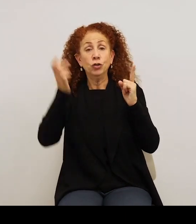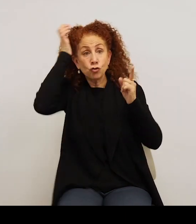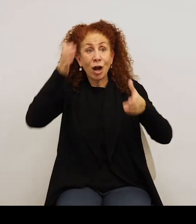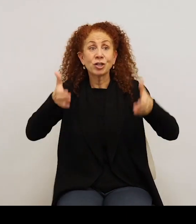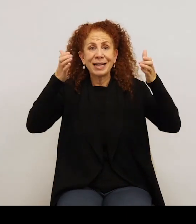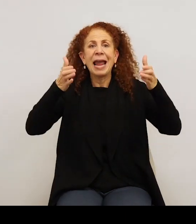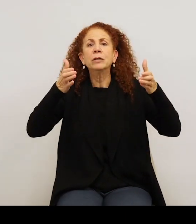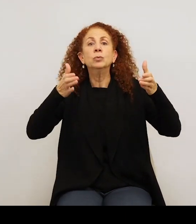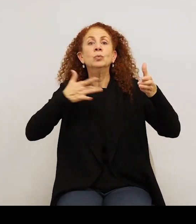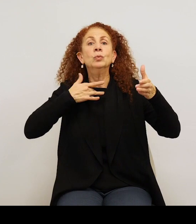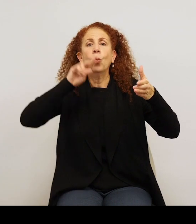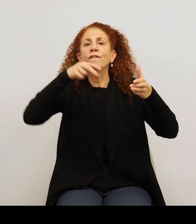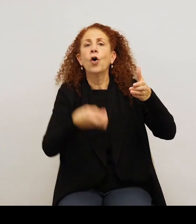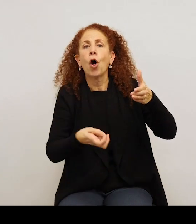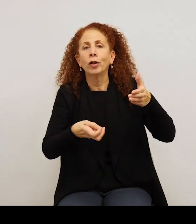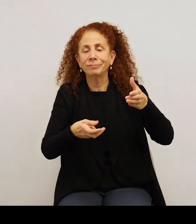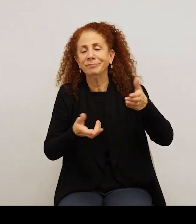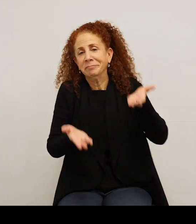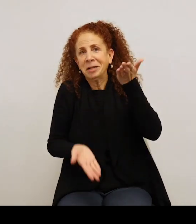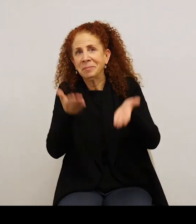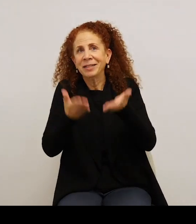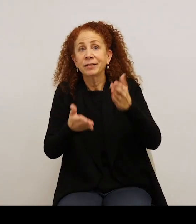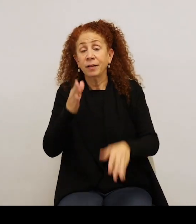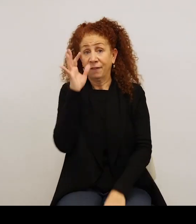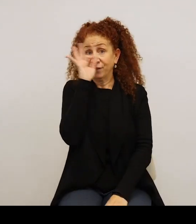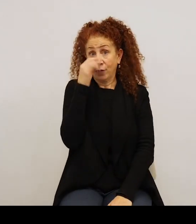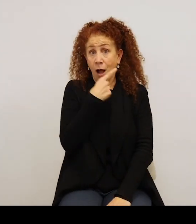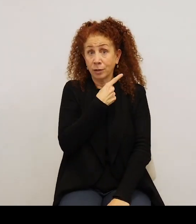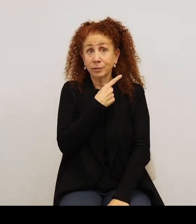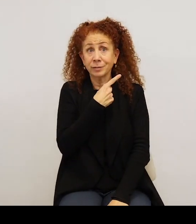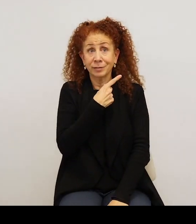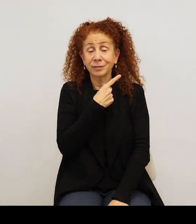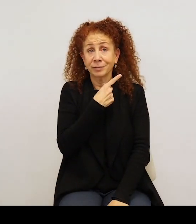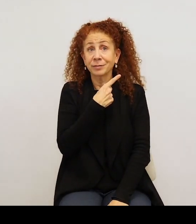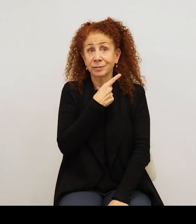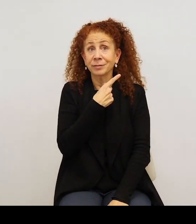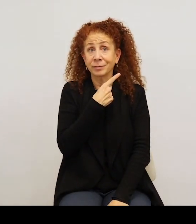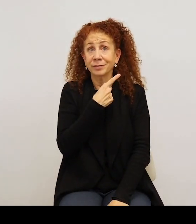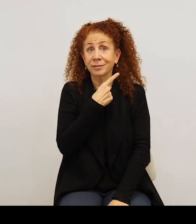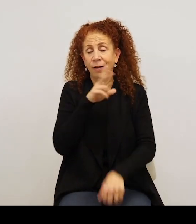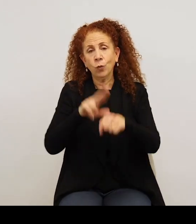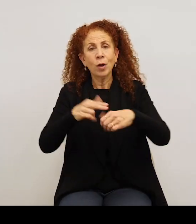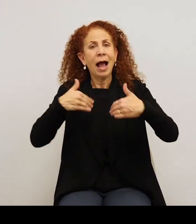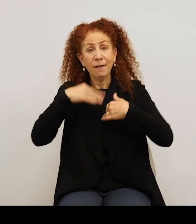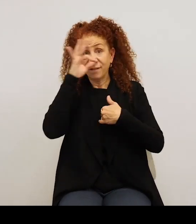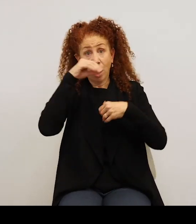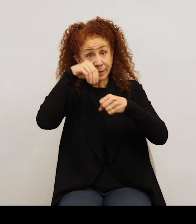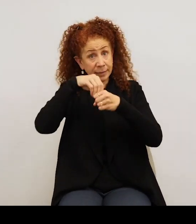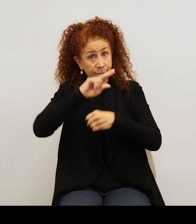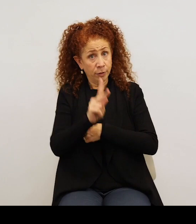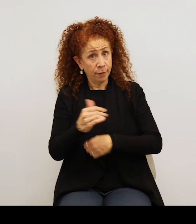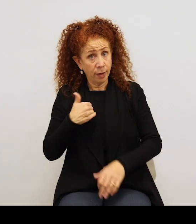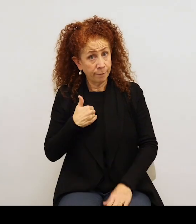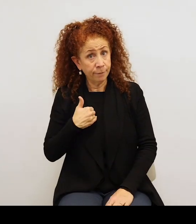can. So foxes-- foxes-- of course, you have foxes here in Philadelphia as well.